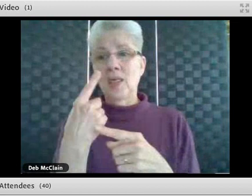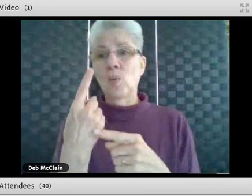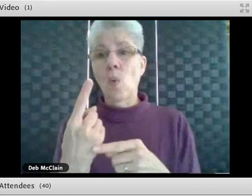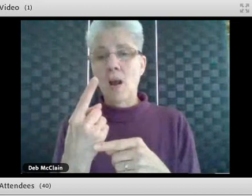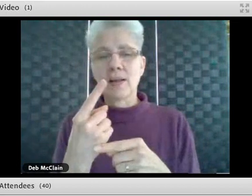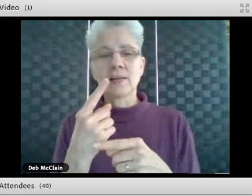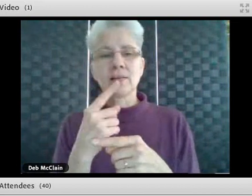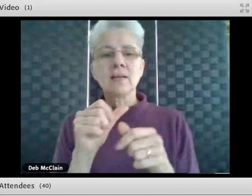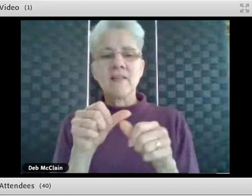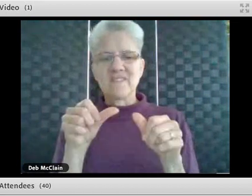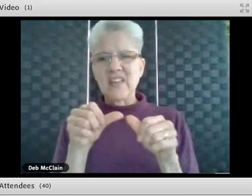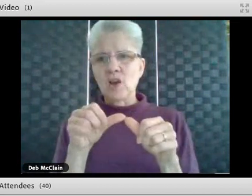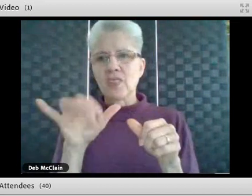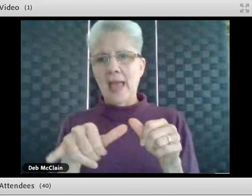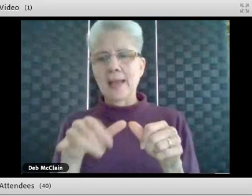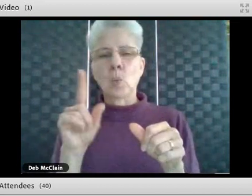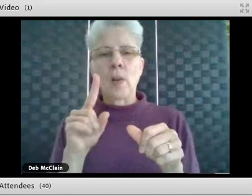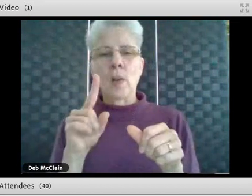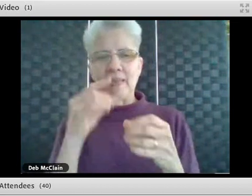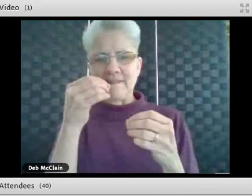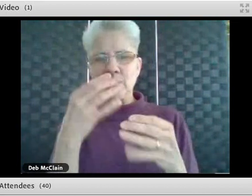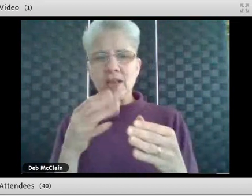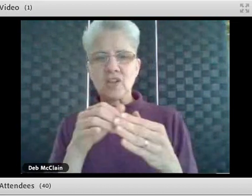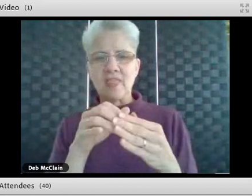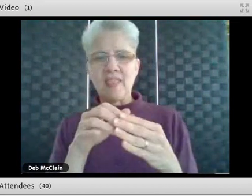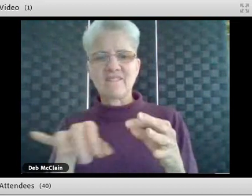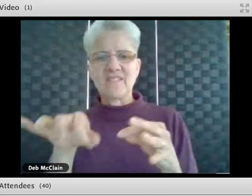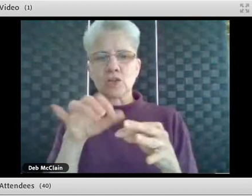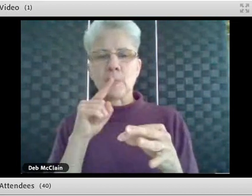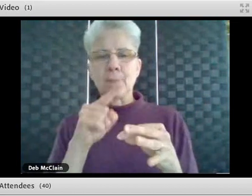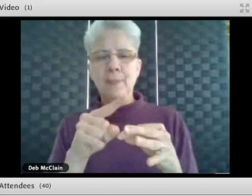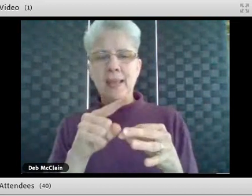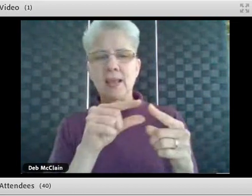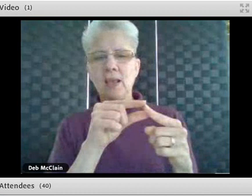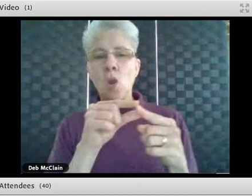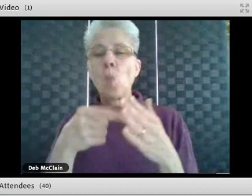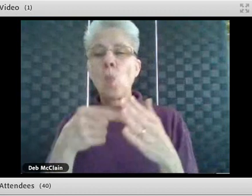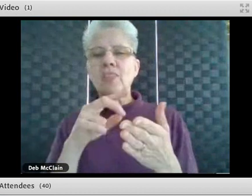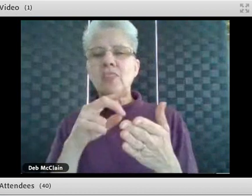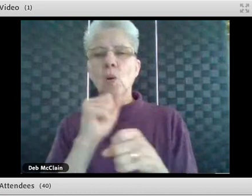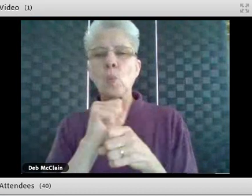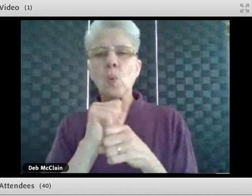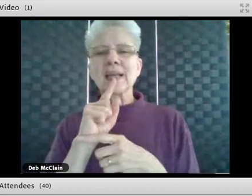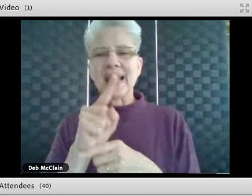only field where the information in that field should be what the work is versus what it's about.